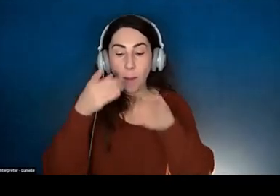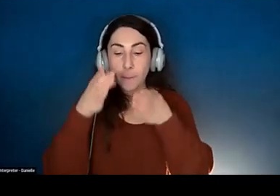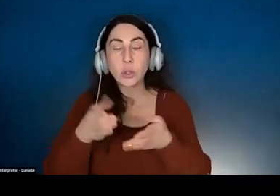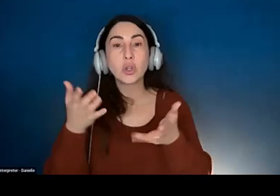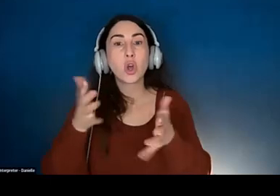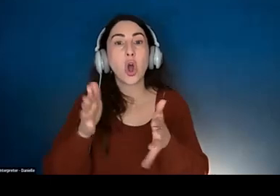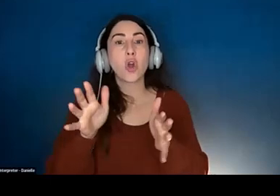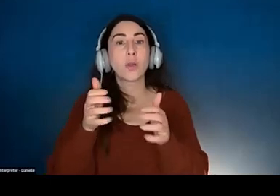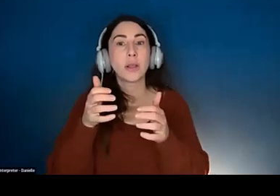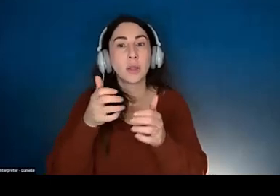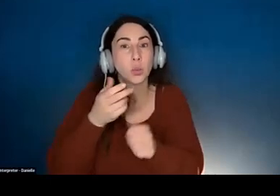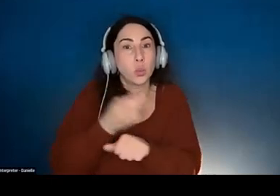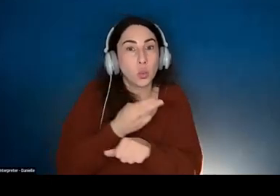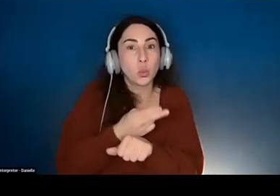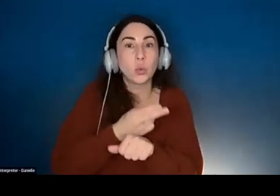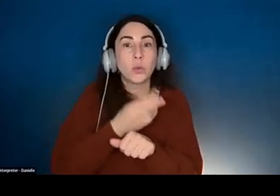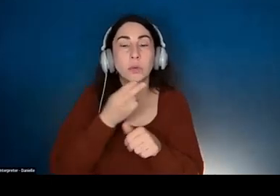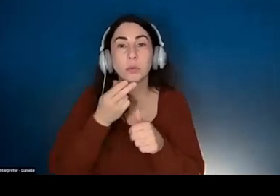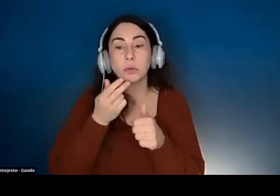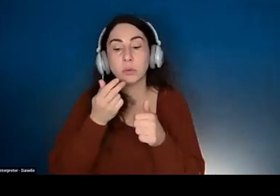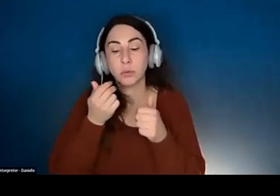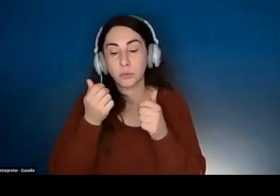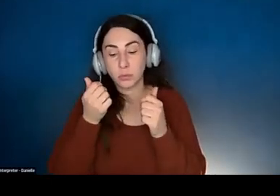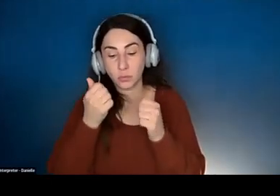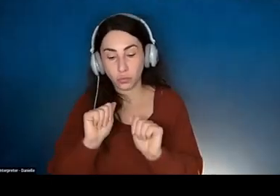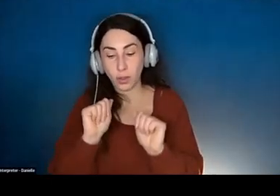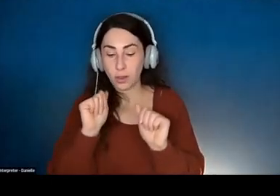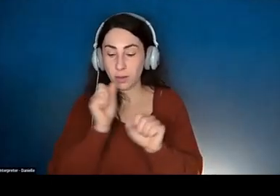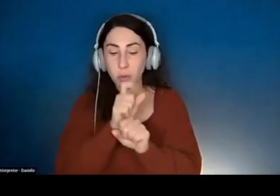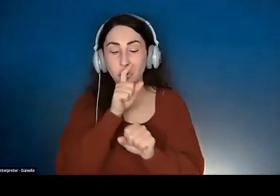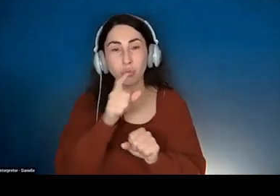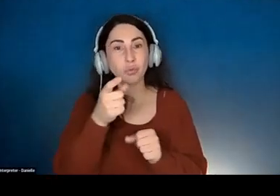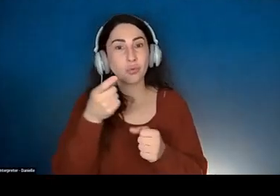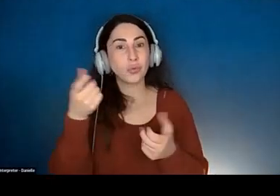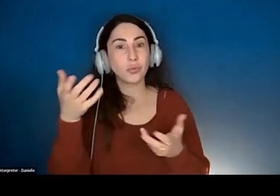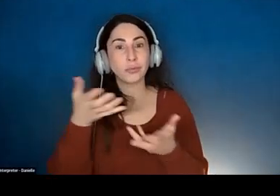maximize the functionality of those particular